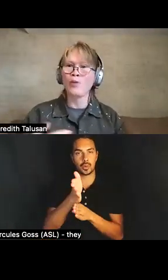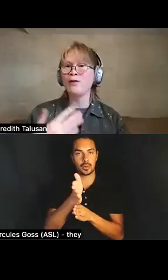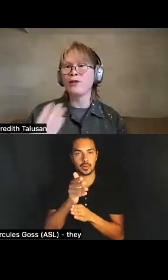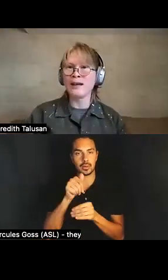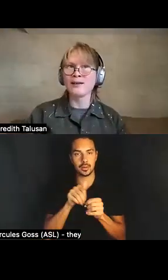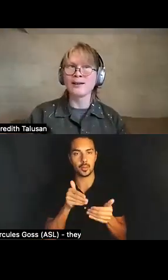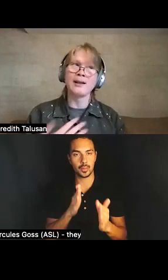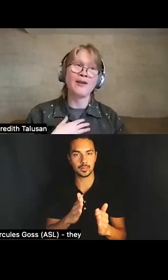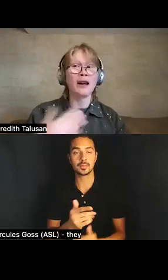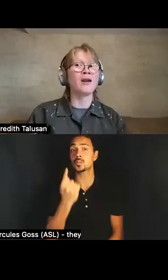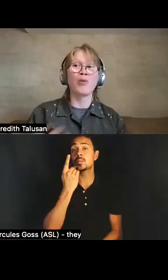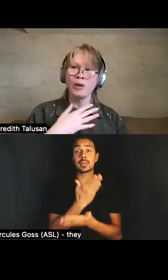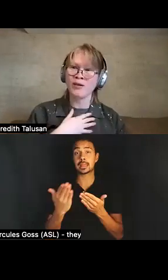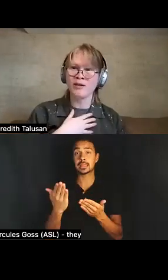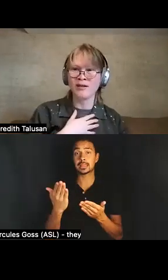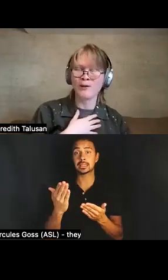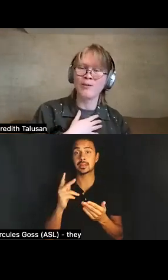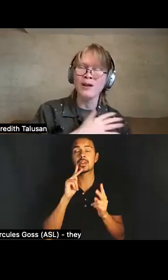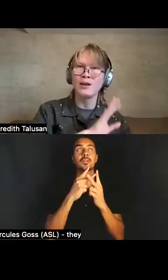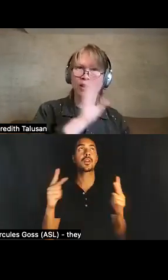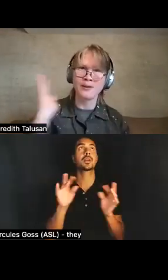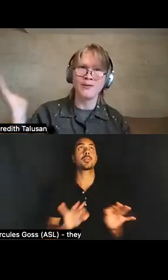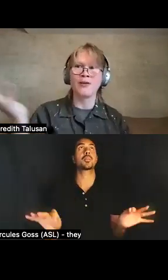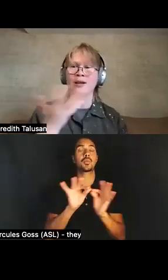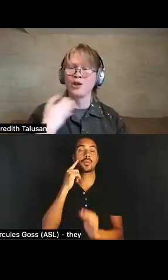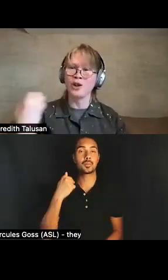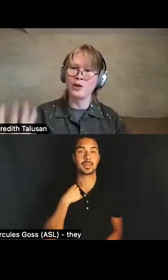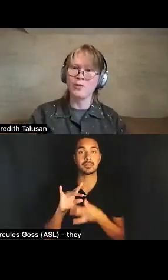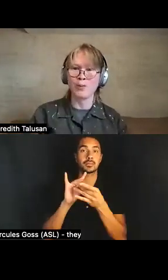connect with someone who can help advance our career in a particular way.